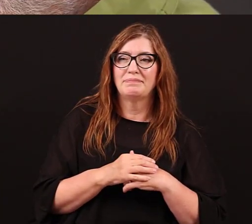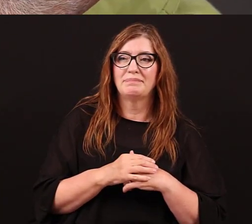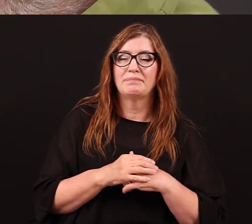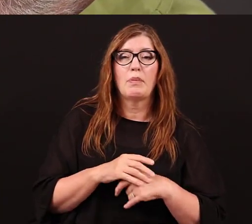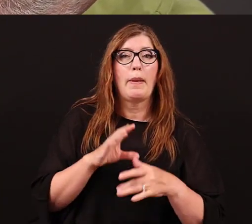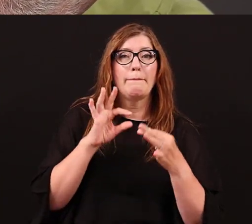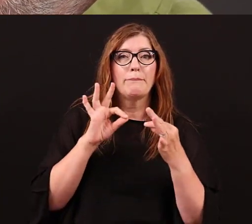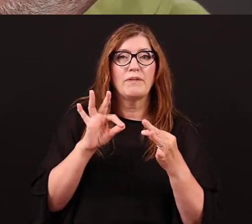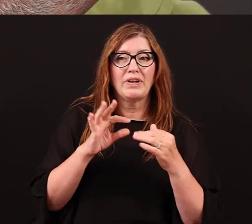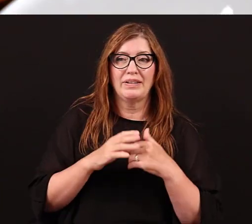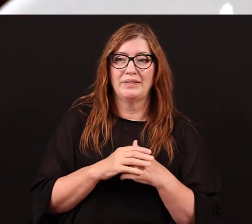Perfectly done.